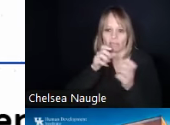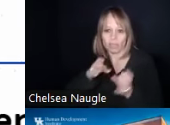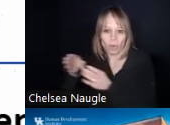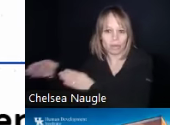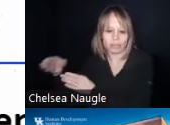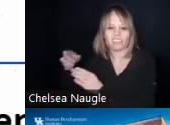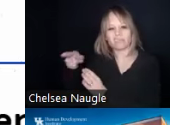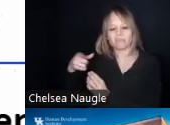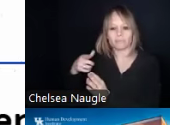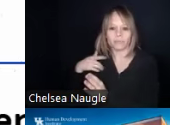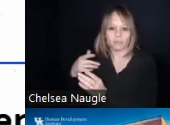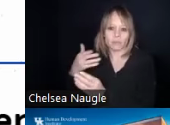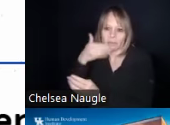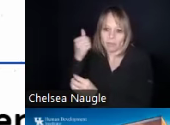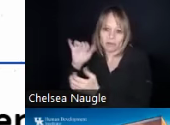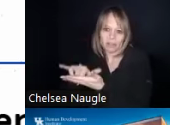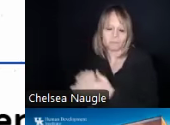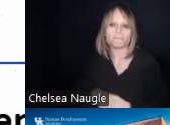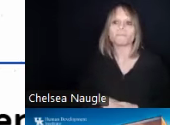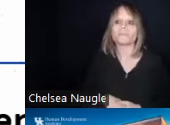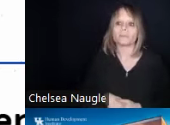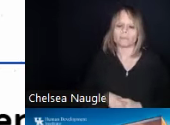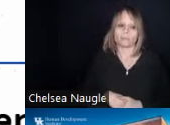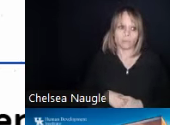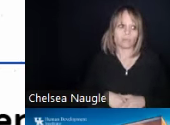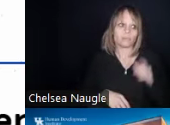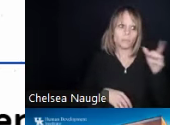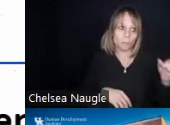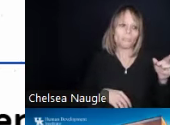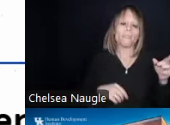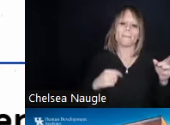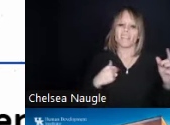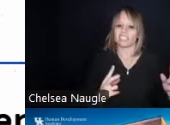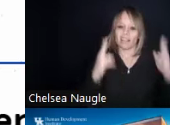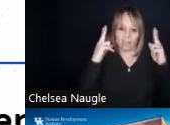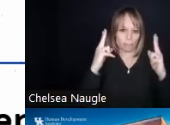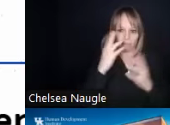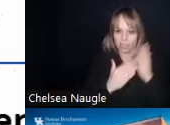the larger findings, but um I did a structured interview uh with the parents